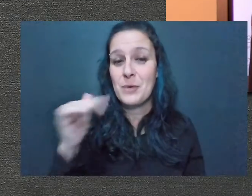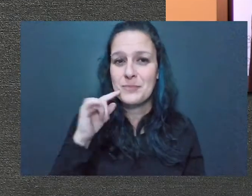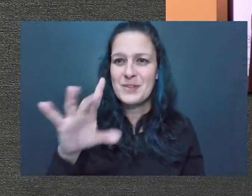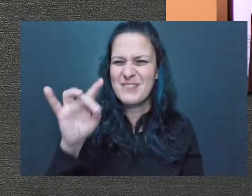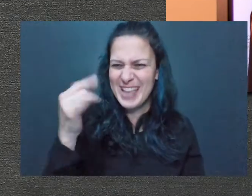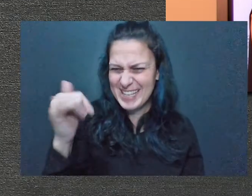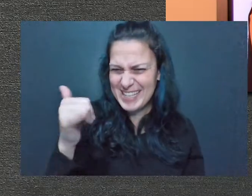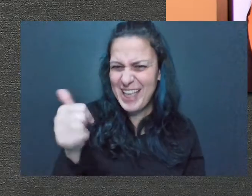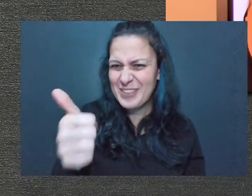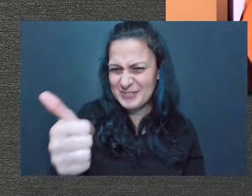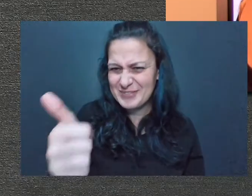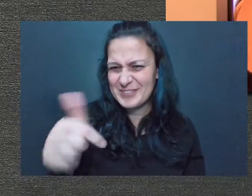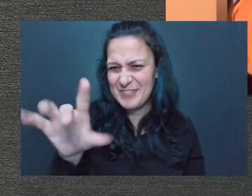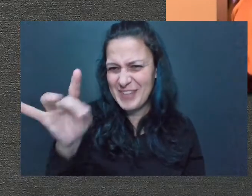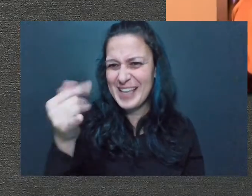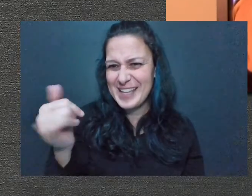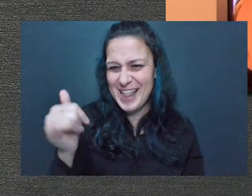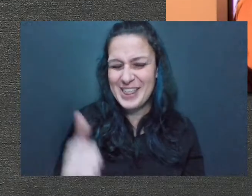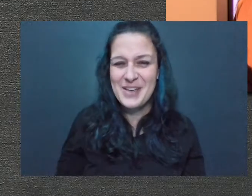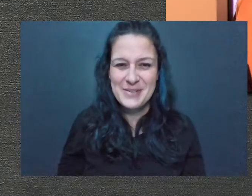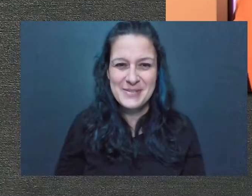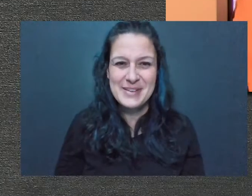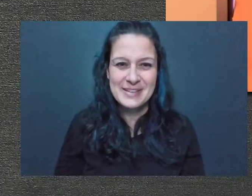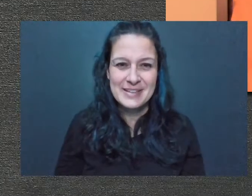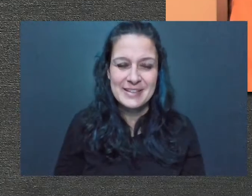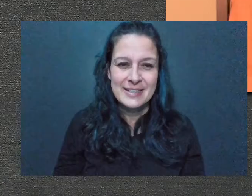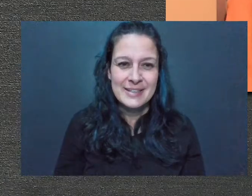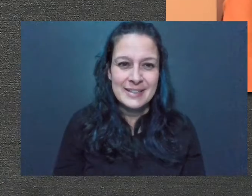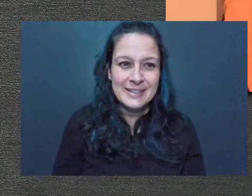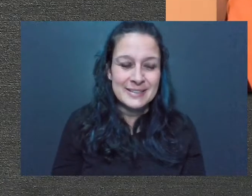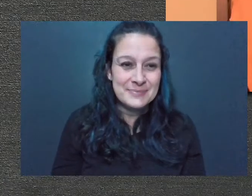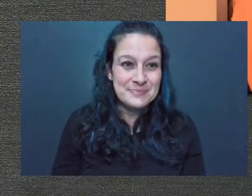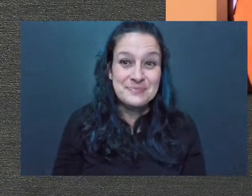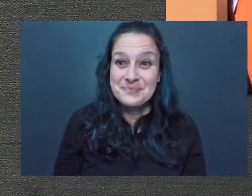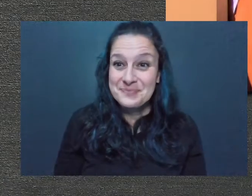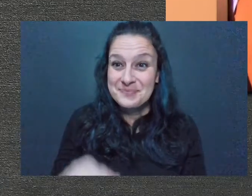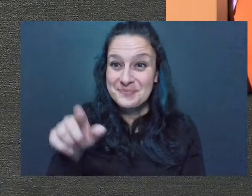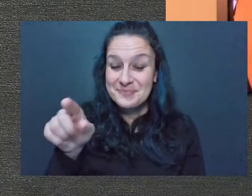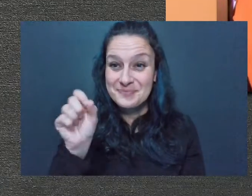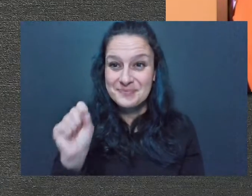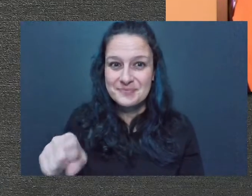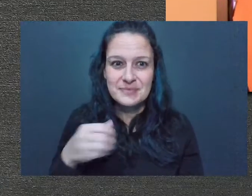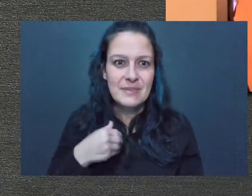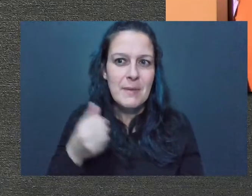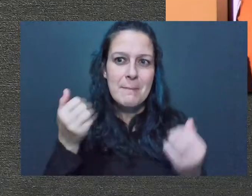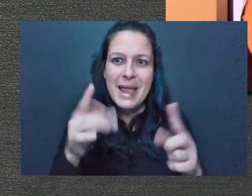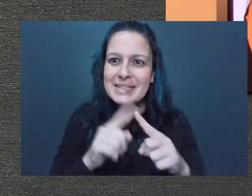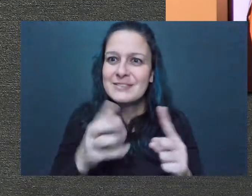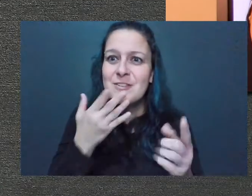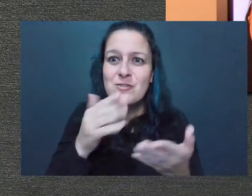Find yellow for me. Yellow. And if you want, you can have like a bunch of crayons with you